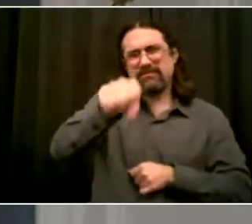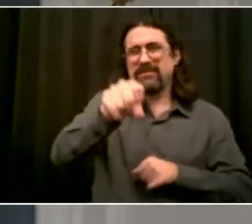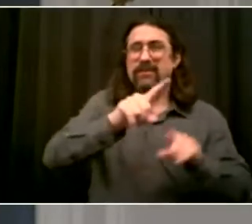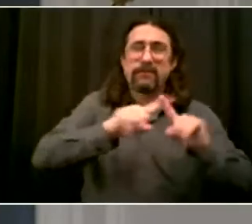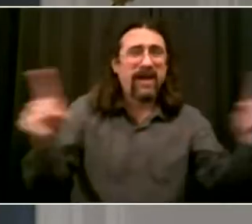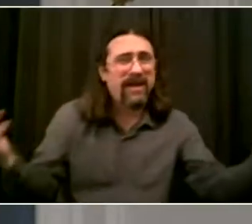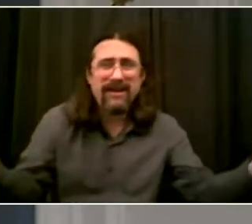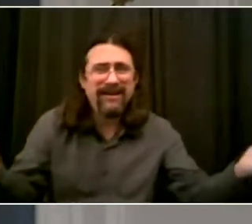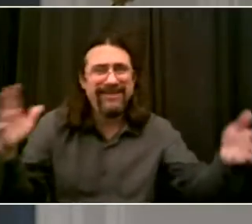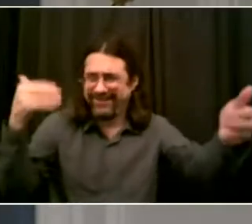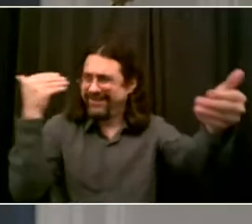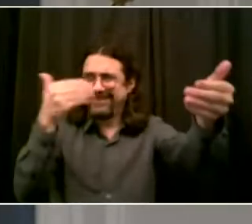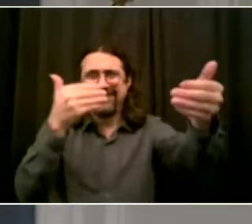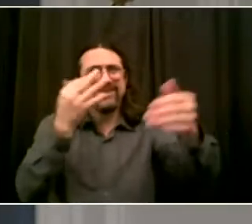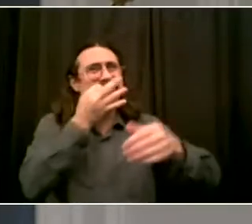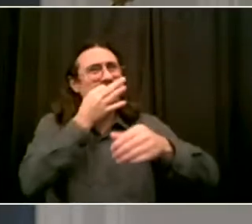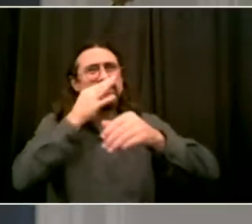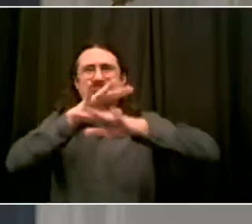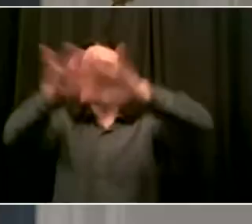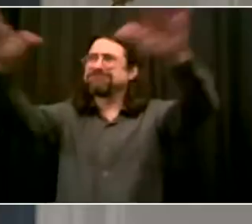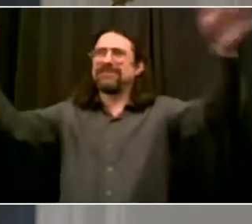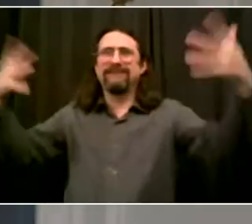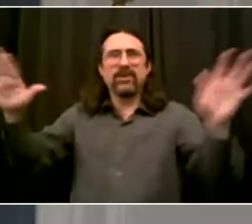WHAT THE MAYOR